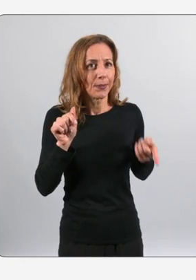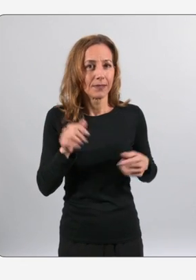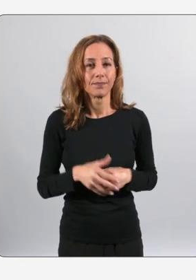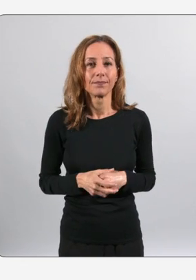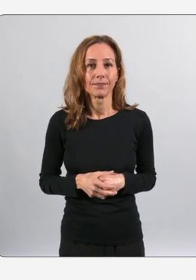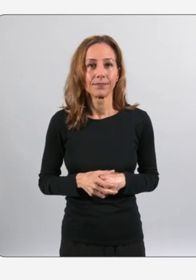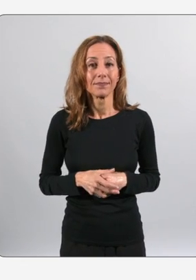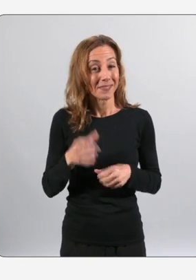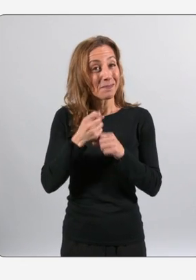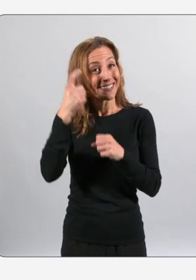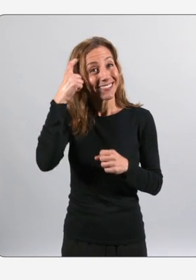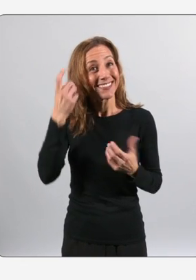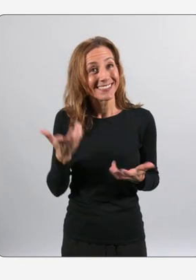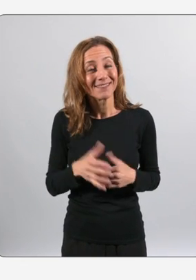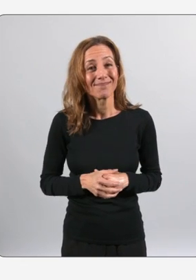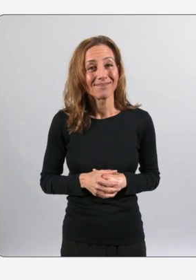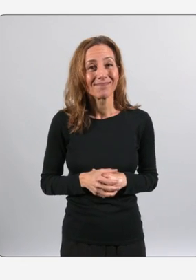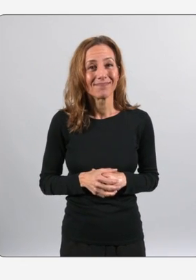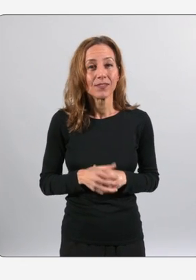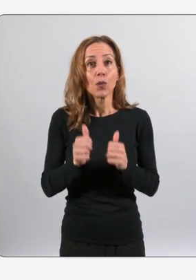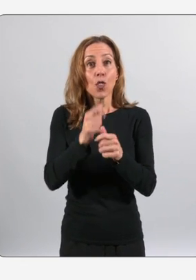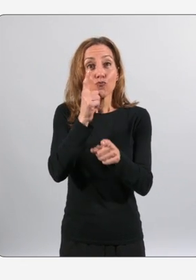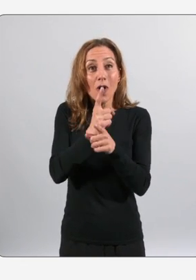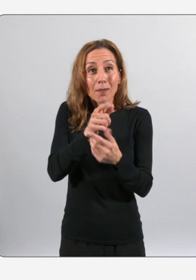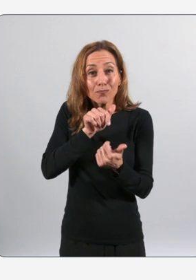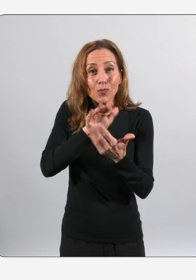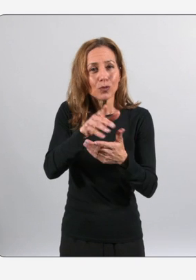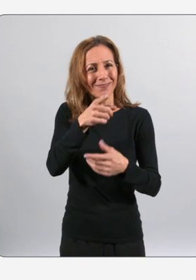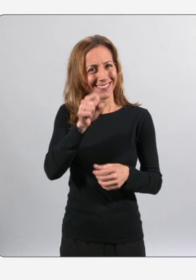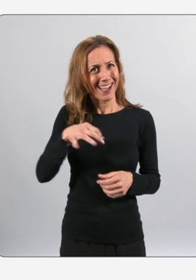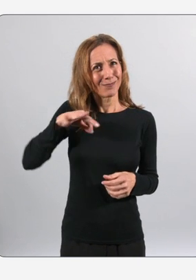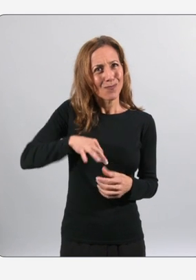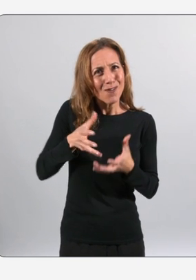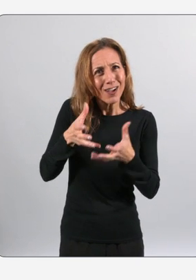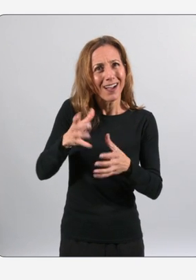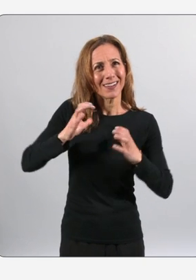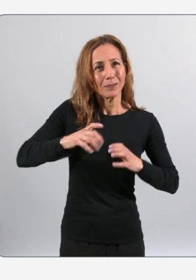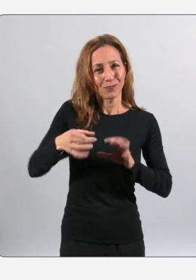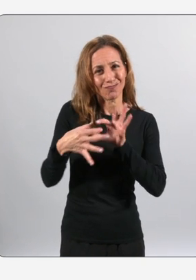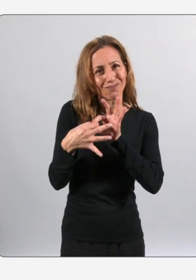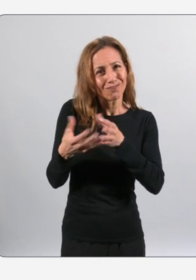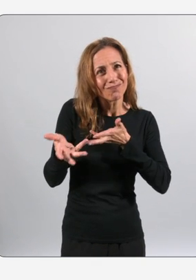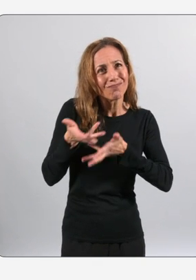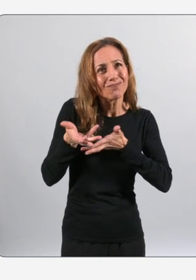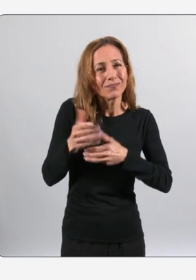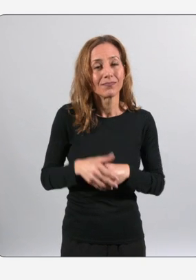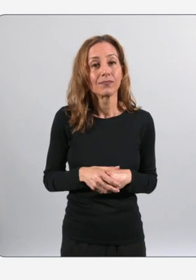reward customers for having a relationship with you. While nine out of ten companies say that first party data is